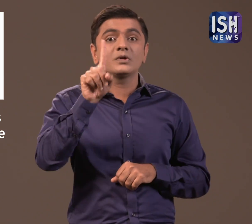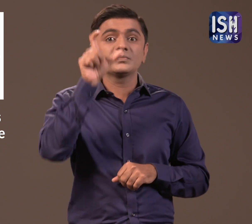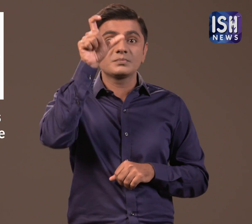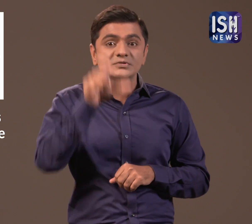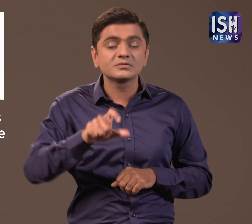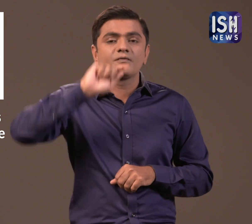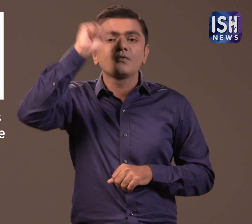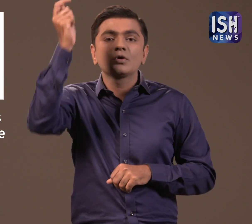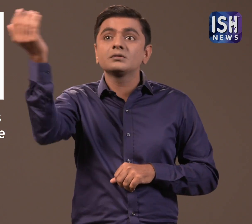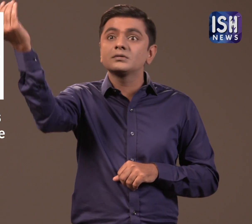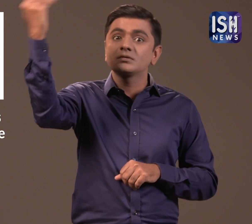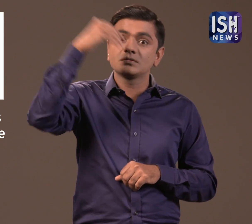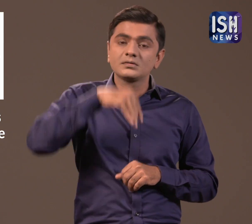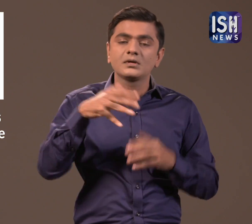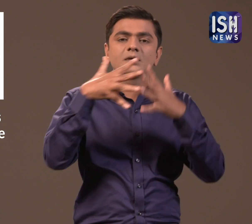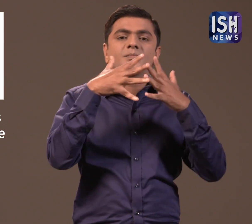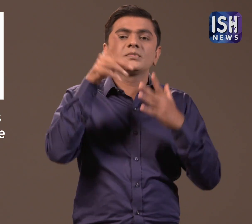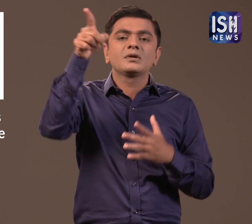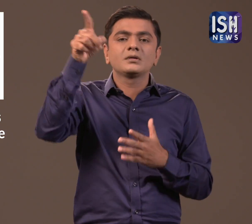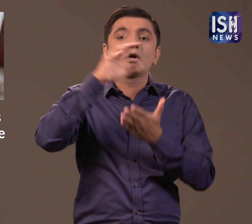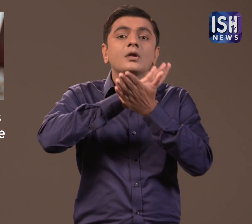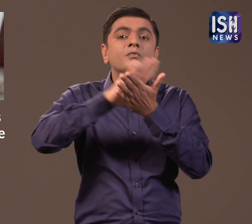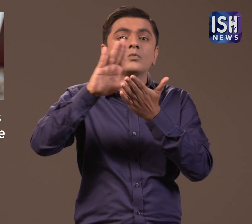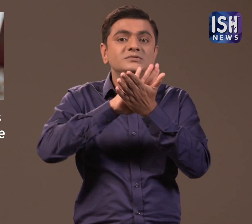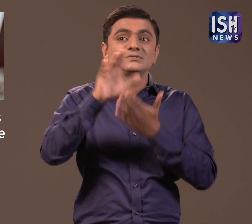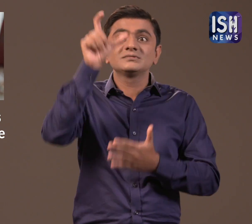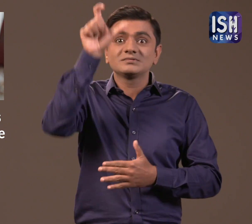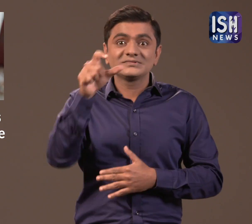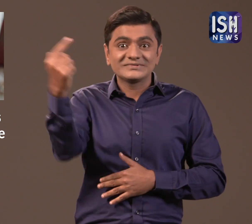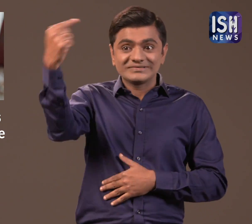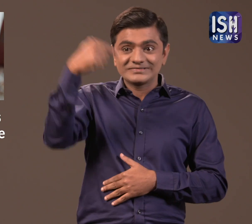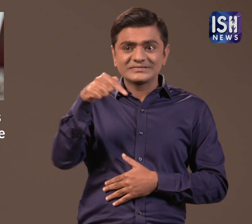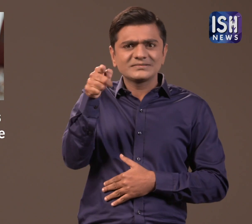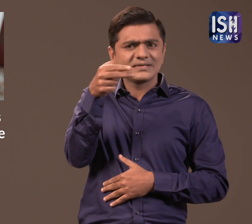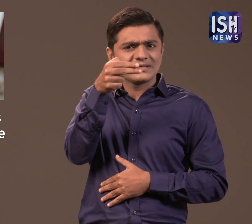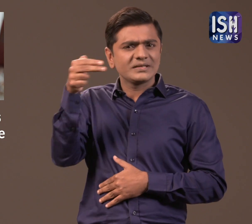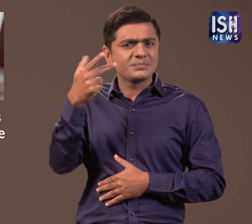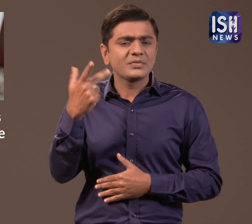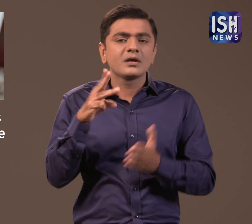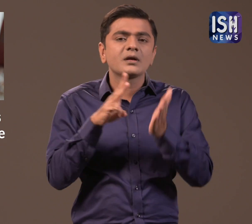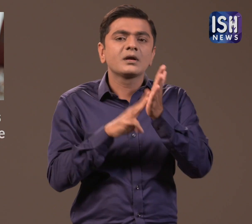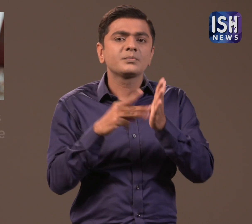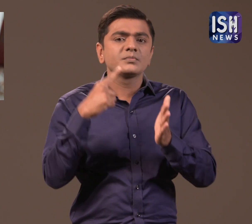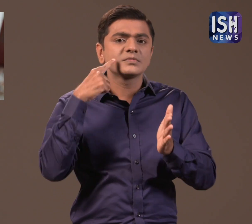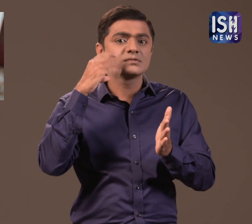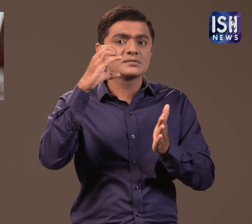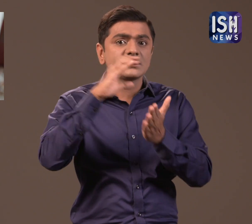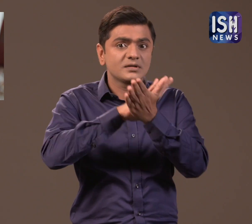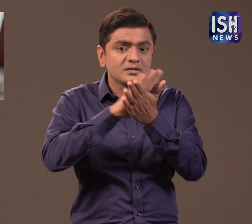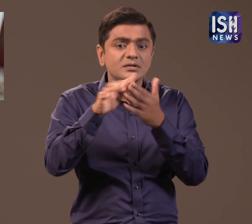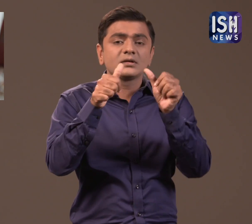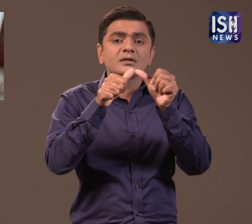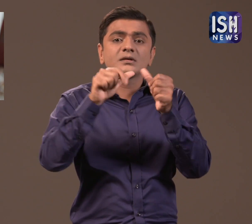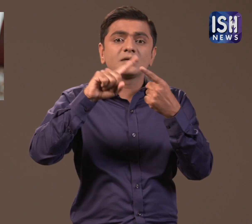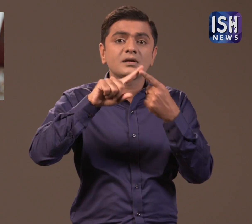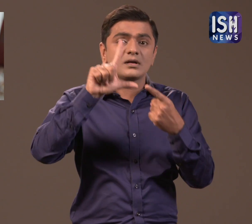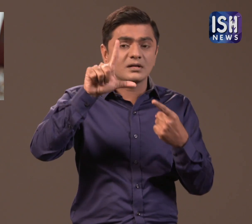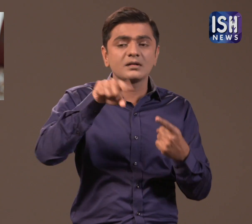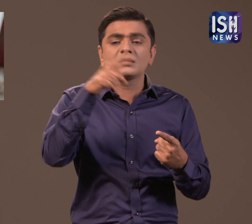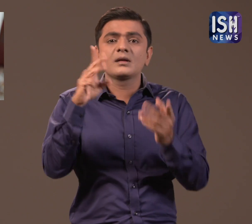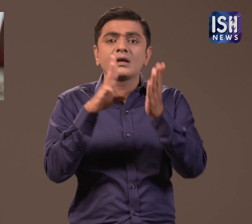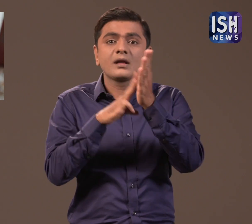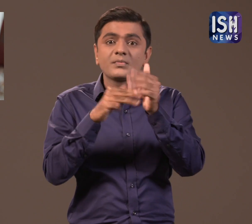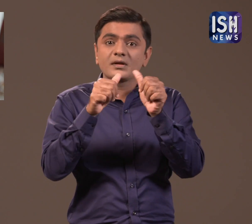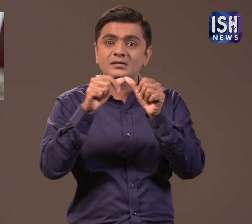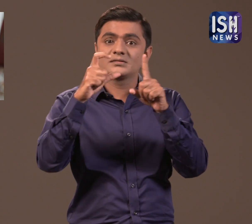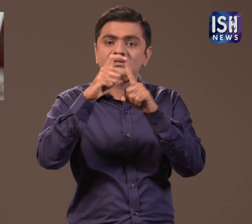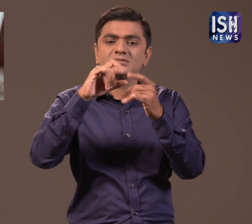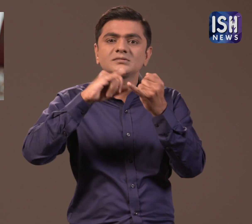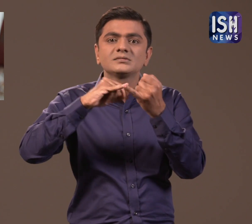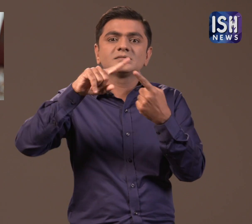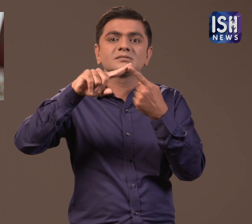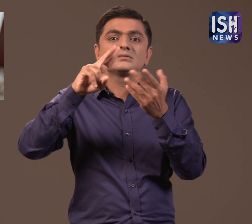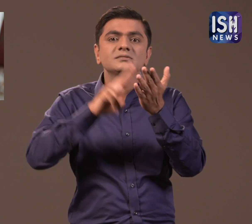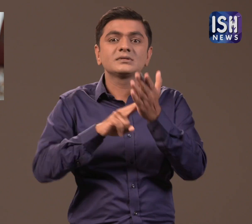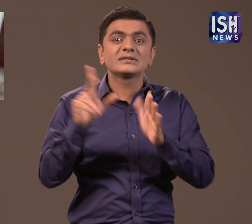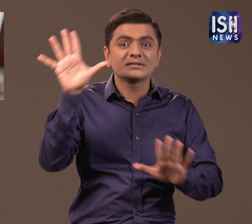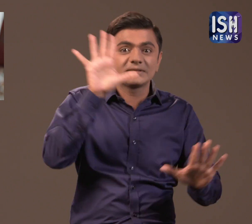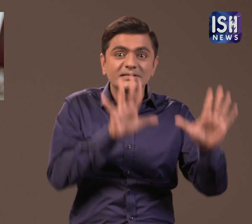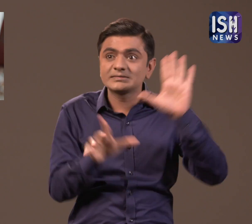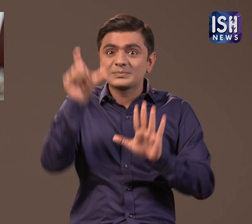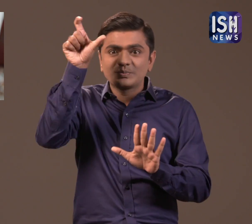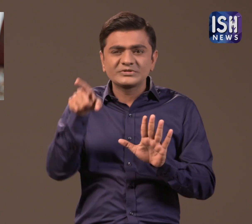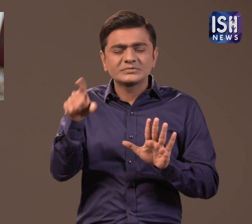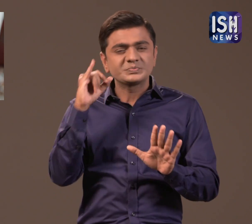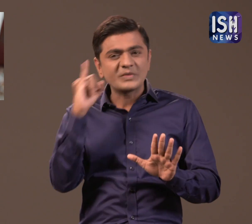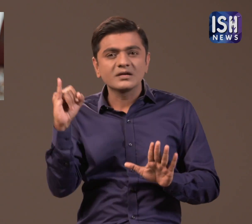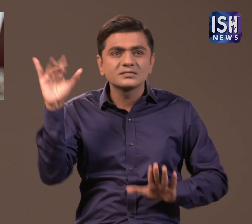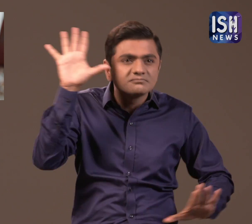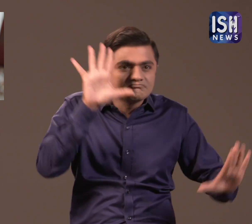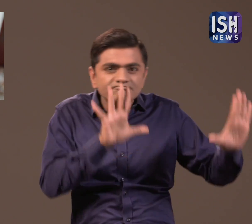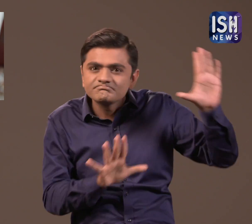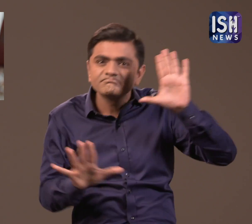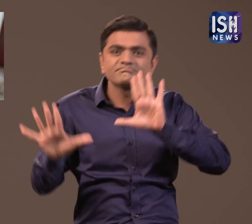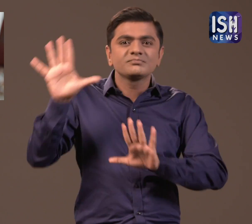Hollywood actor Michael Madsen will play the role of a villain in the film.